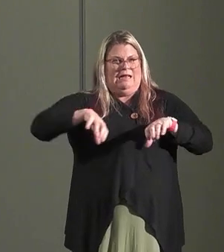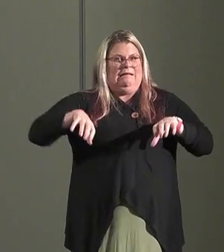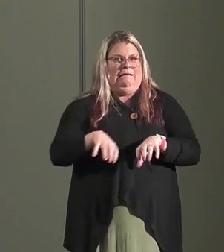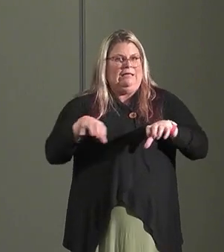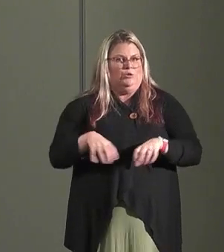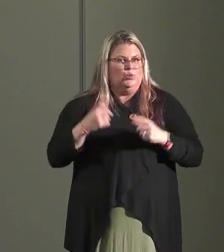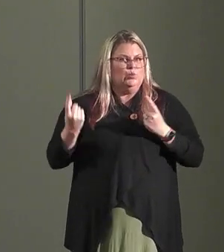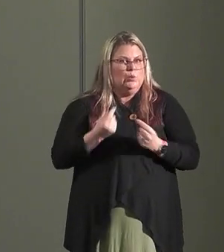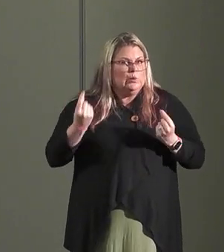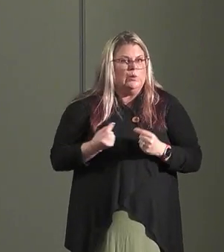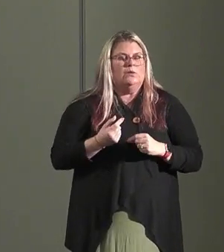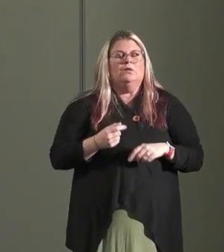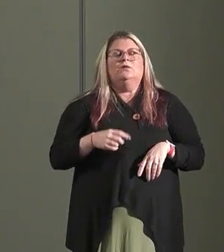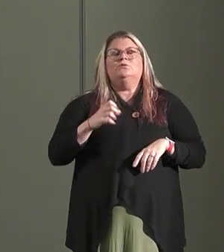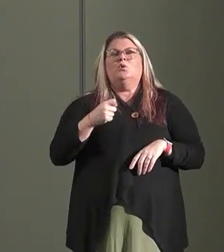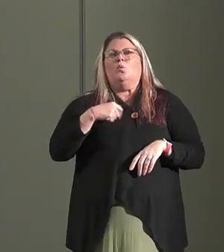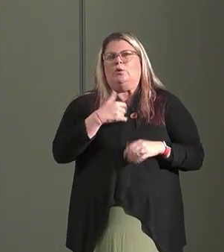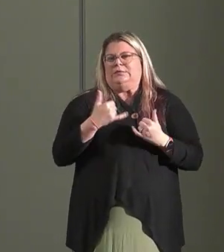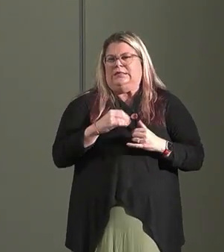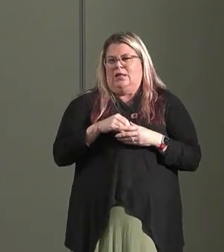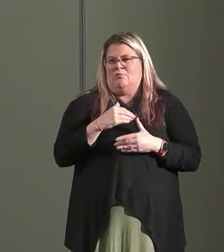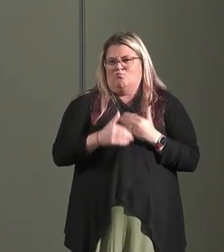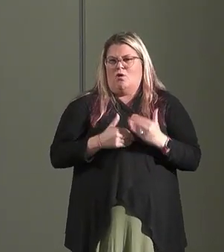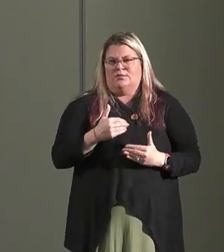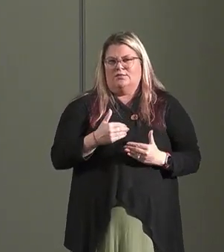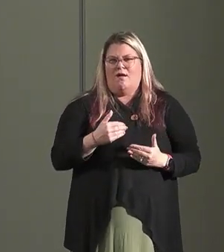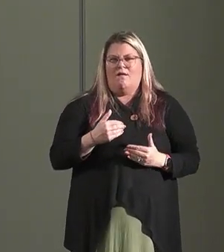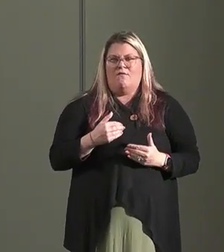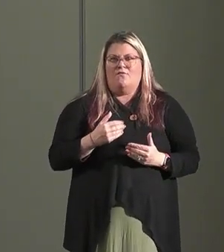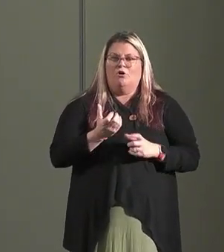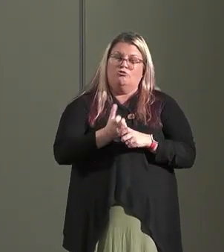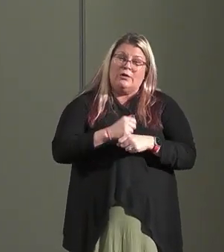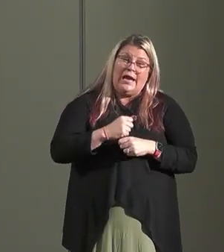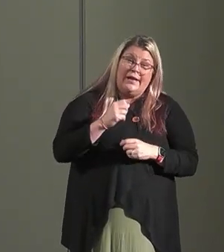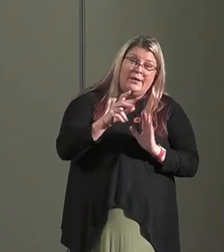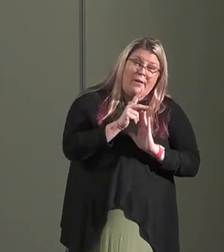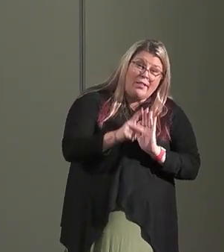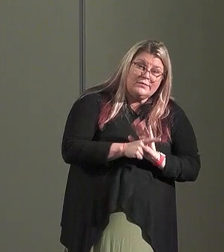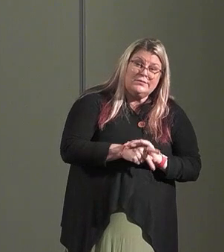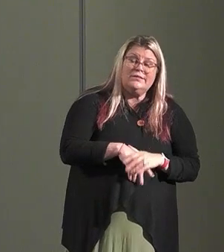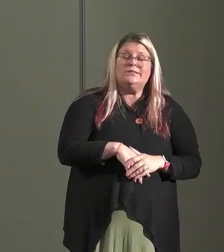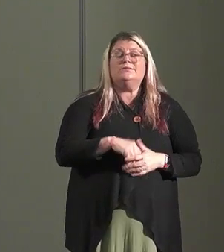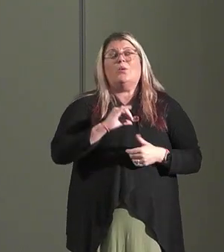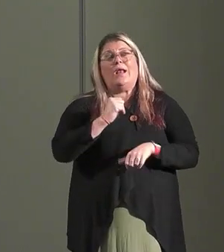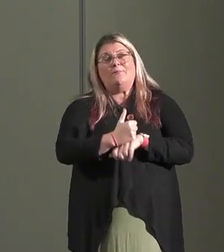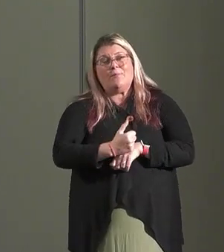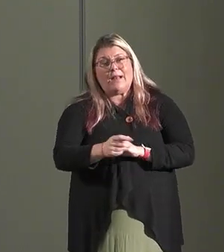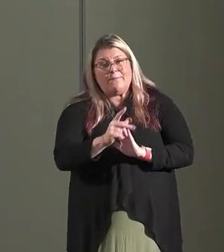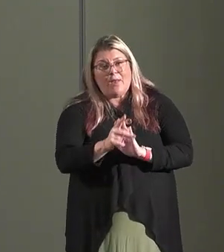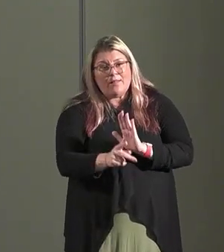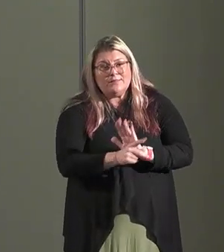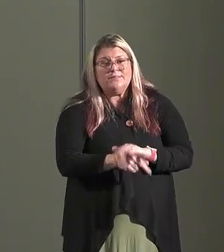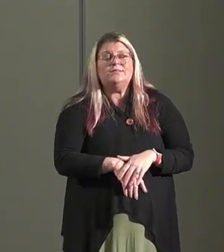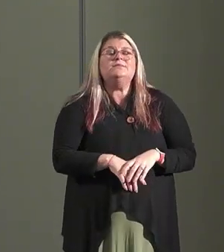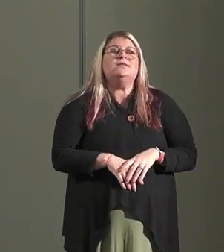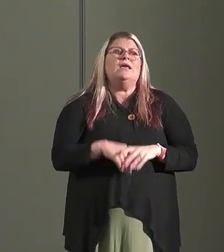we're still on the process of creating policies or implementing policies, having that piece